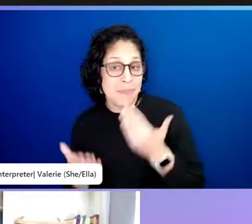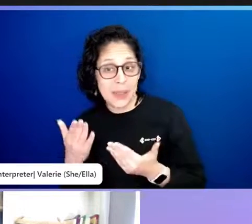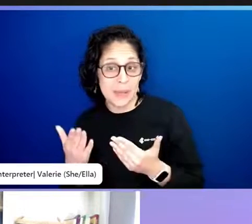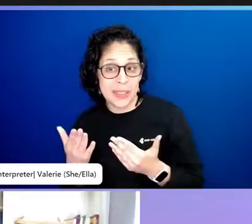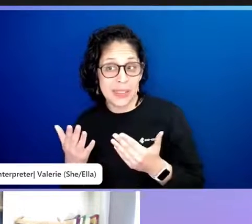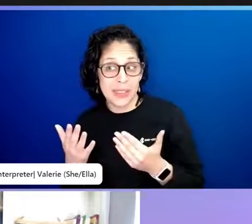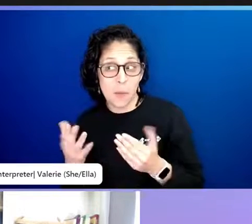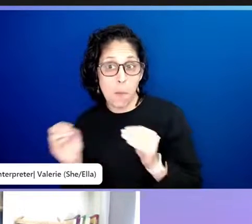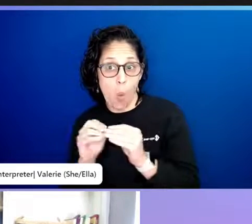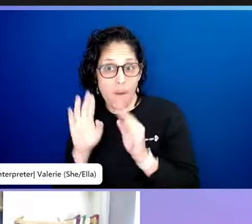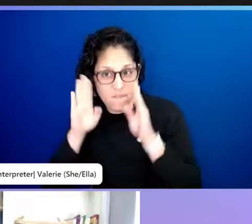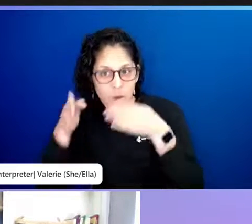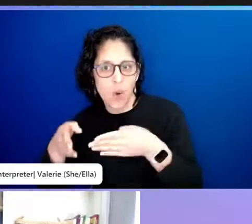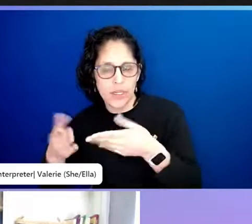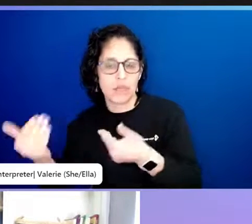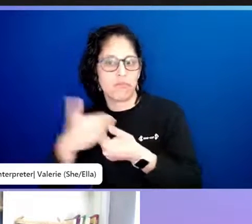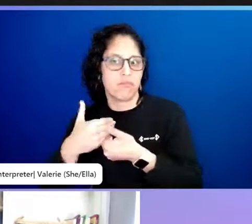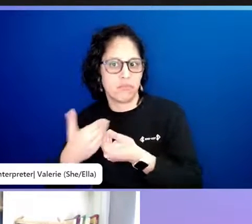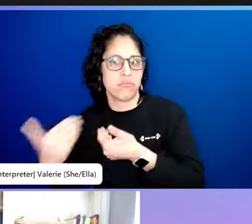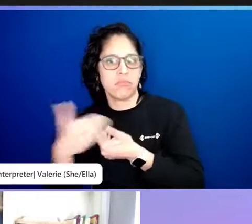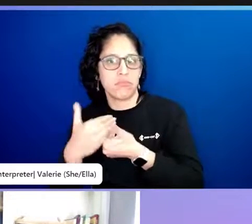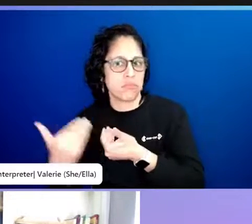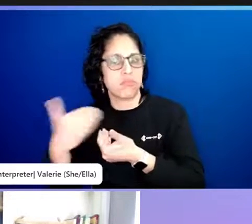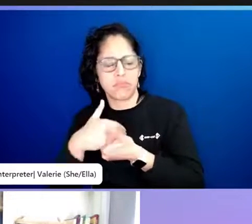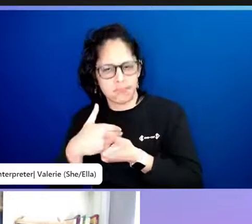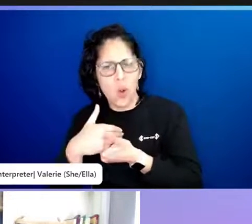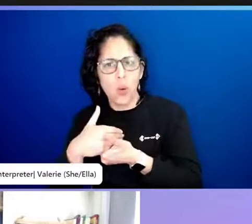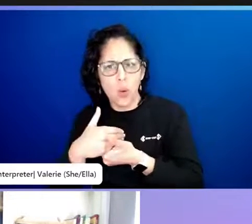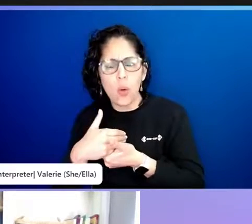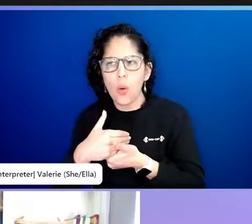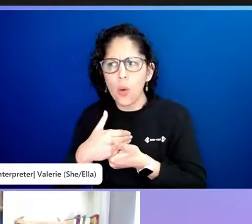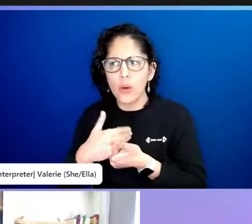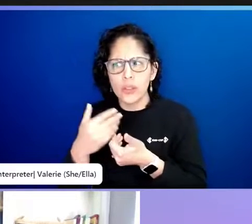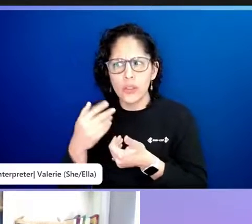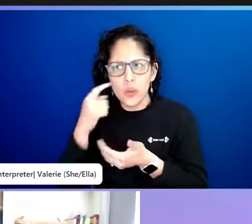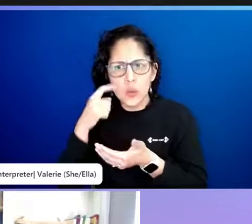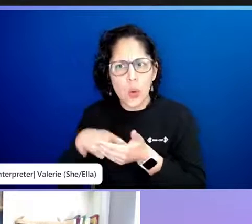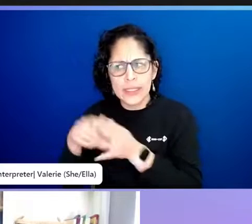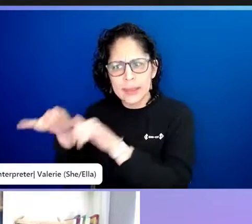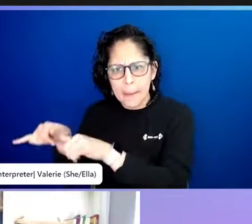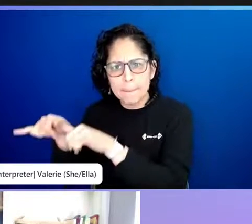demands and so if you hear are hearing that from people that can be your prioritization